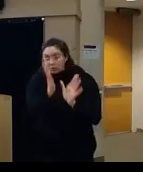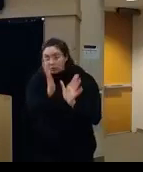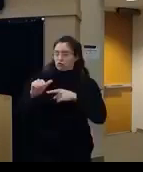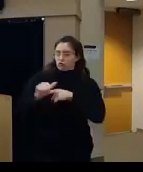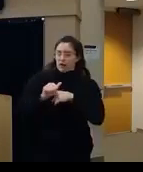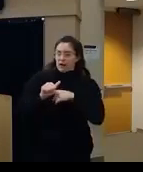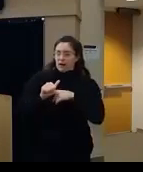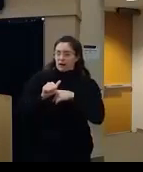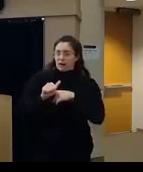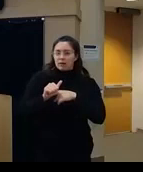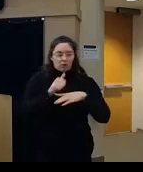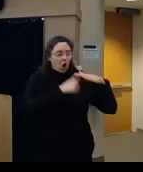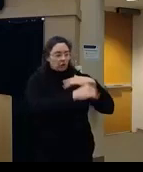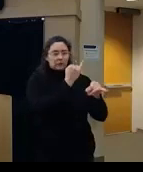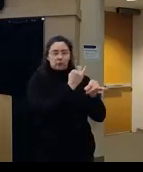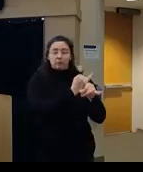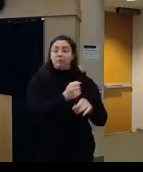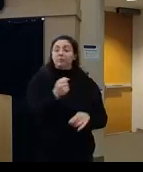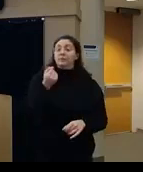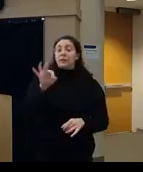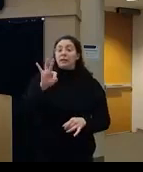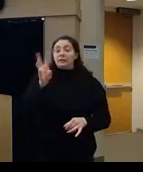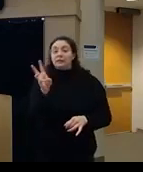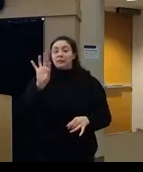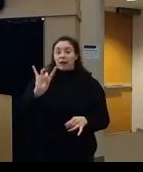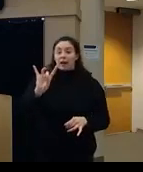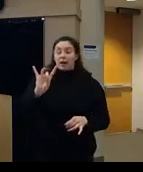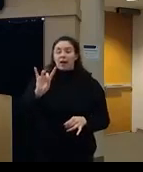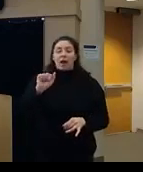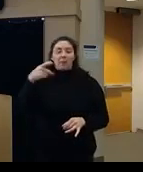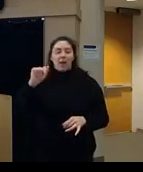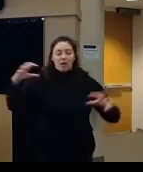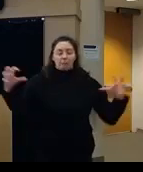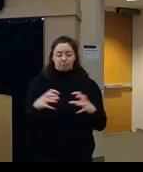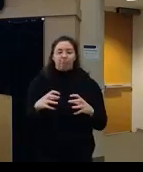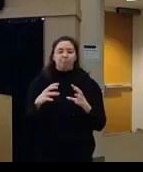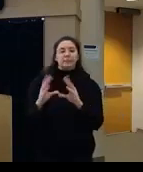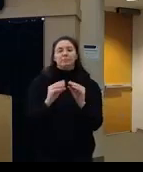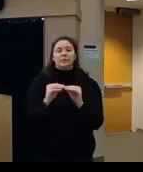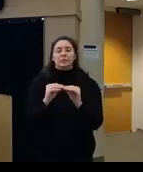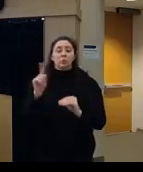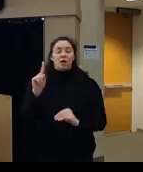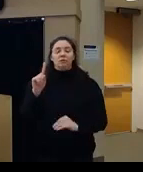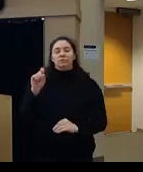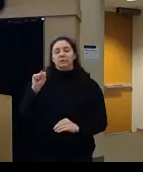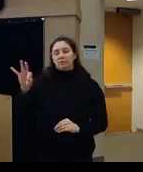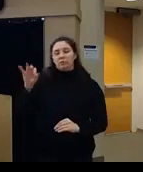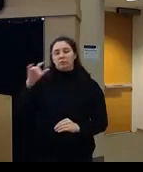institutions but in 1968 the APA had a meeting in San Francisco and the the black psychologists